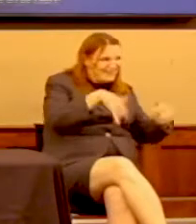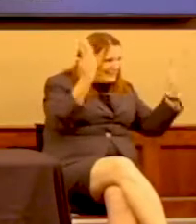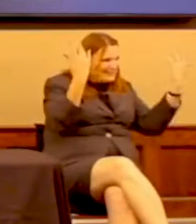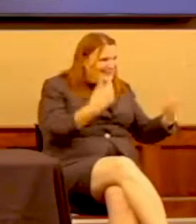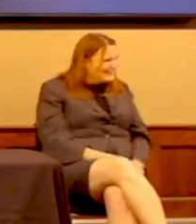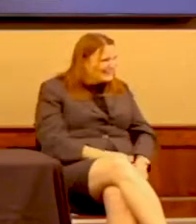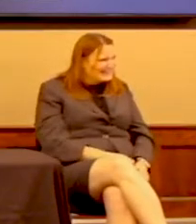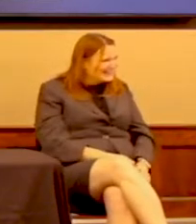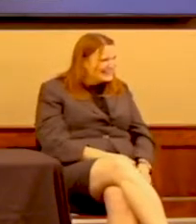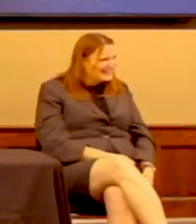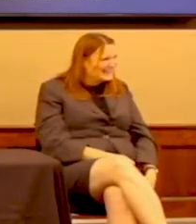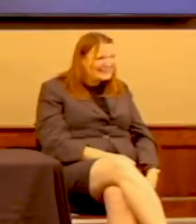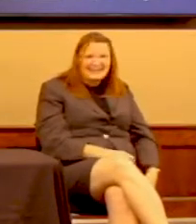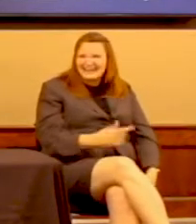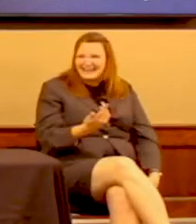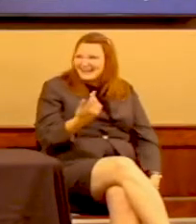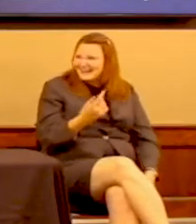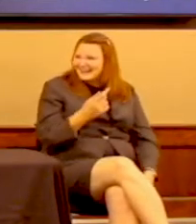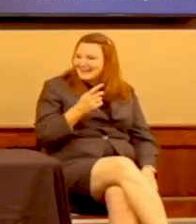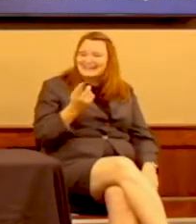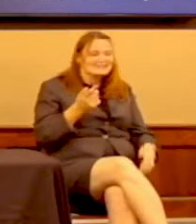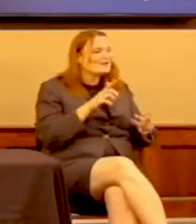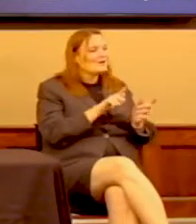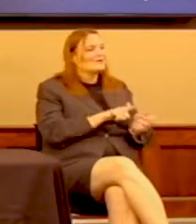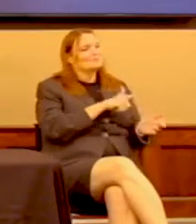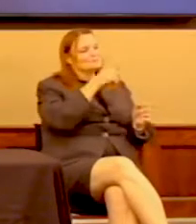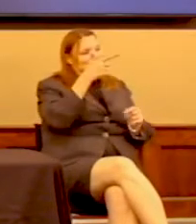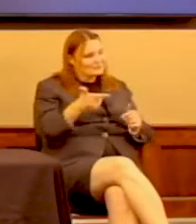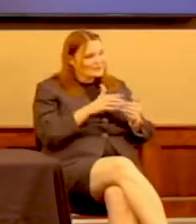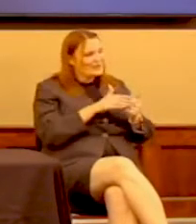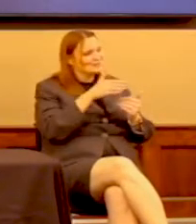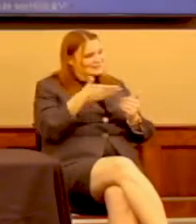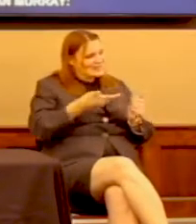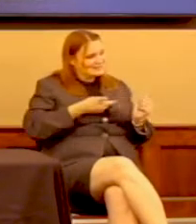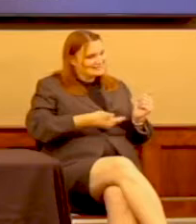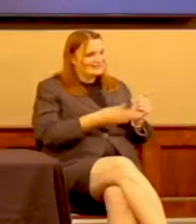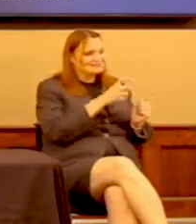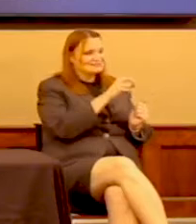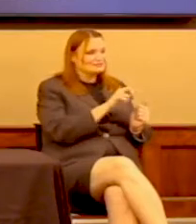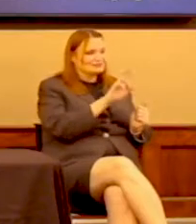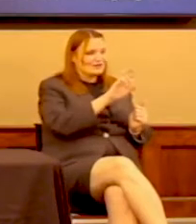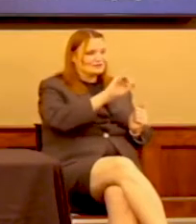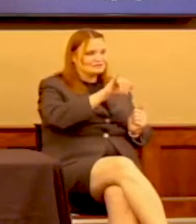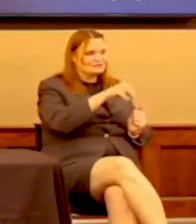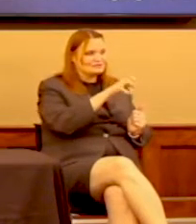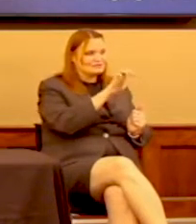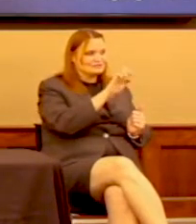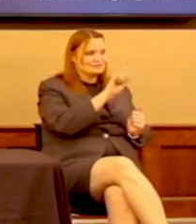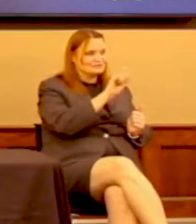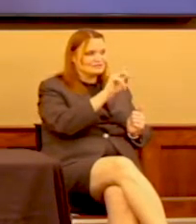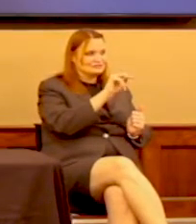move over to our next guest dr. Jeanette